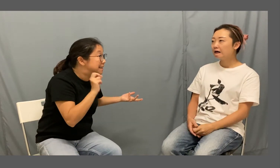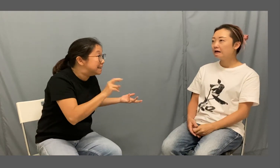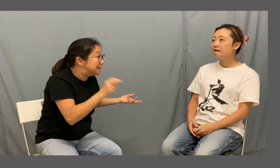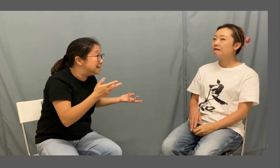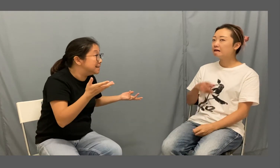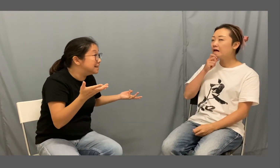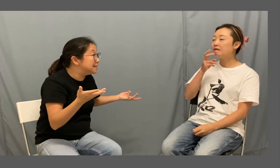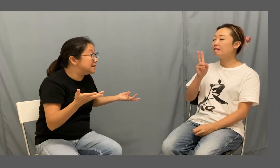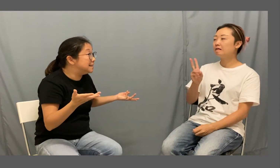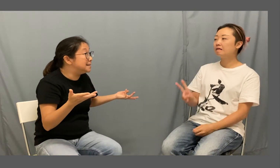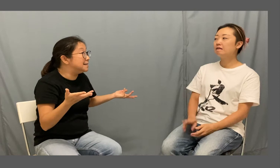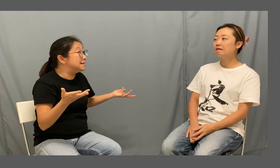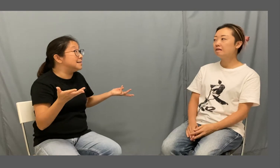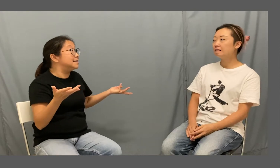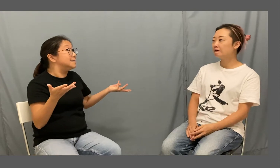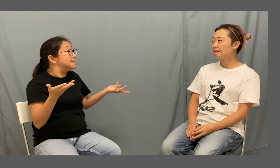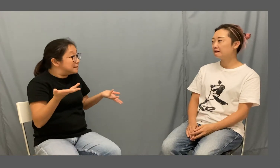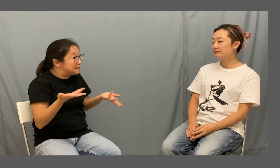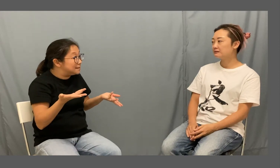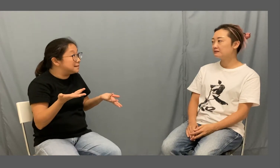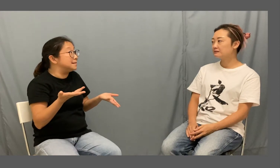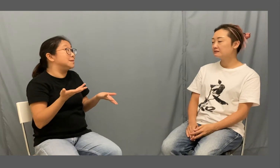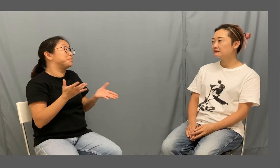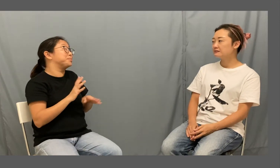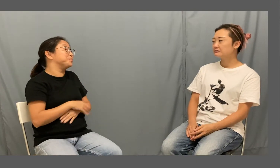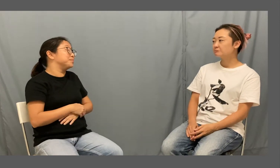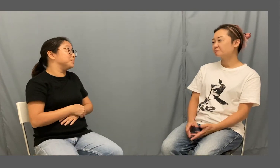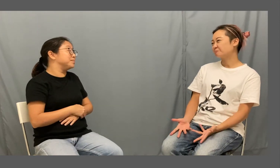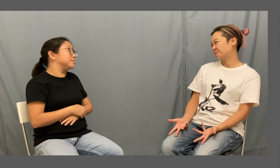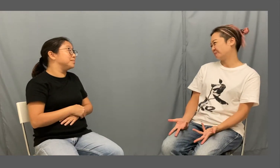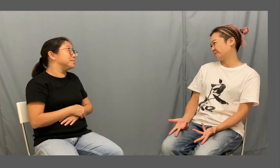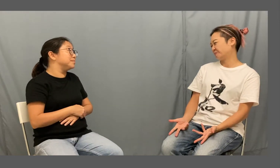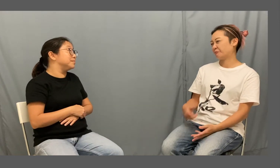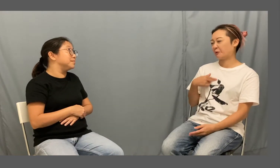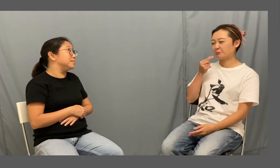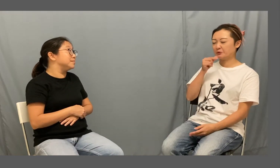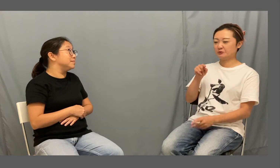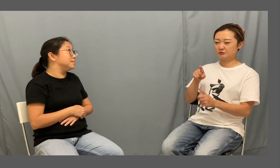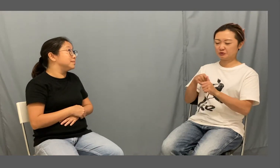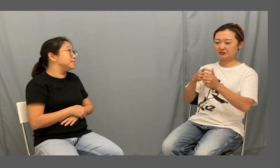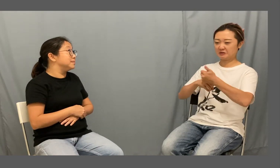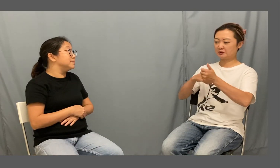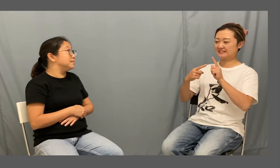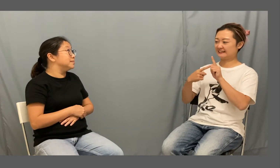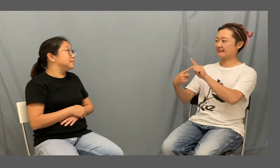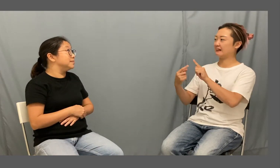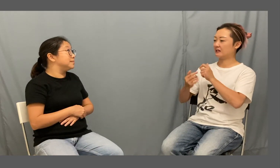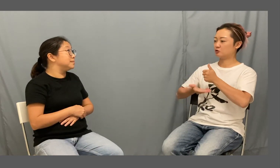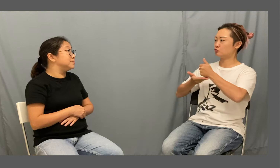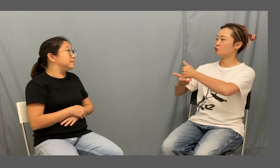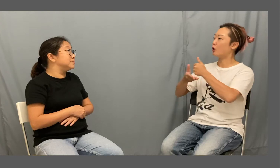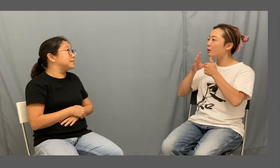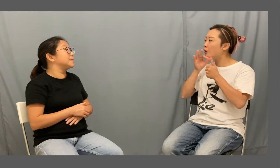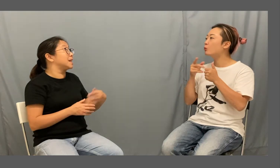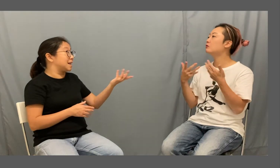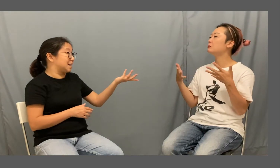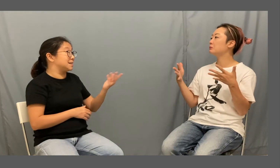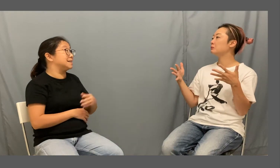Cat: That still exists Lisa: Humph~! >>Cat: Hmm... They just don't respect other people